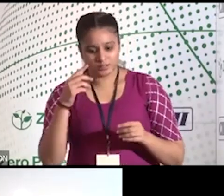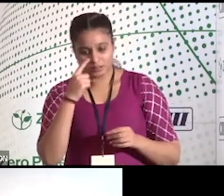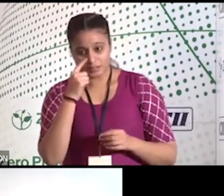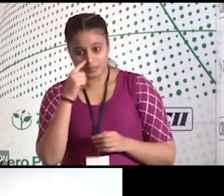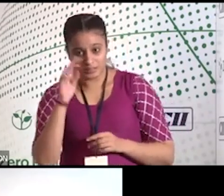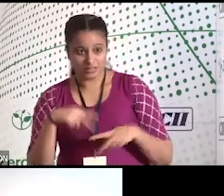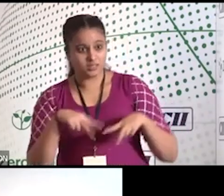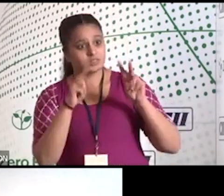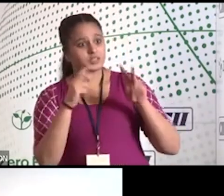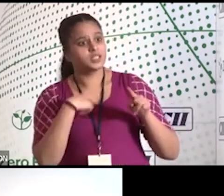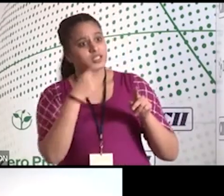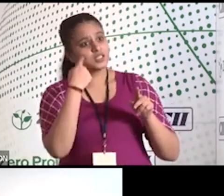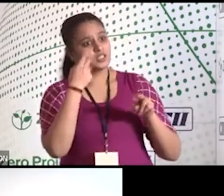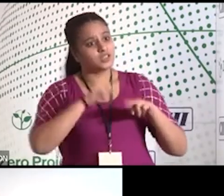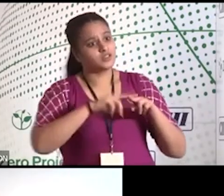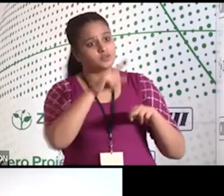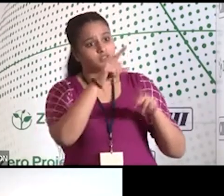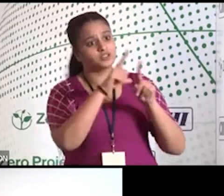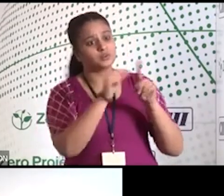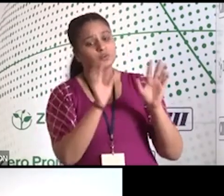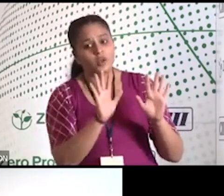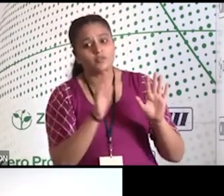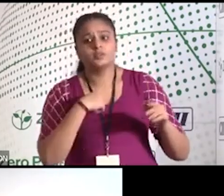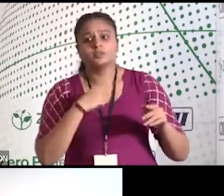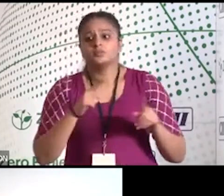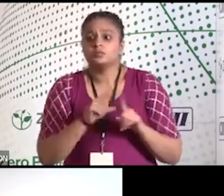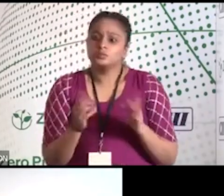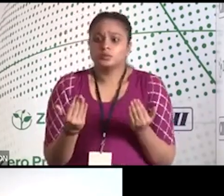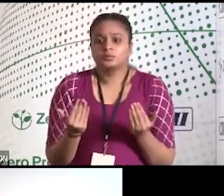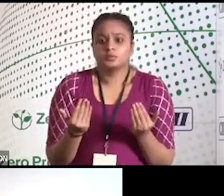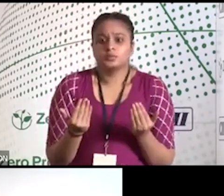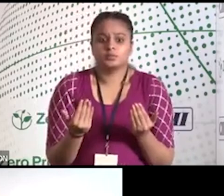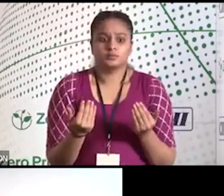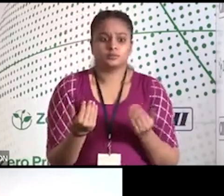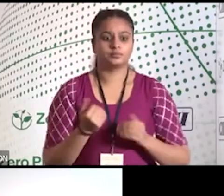So can I. Right. There are other women in our network again who are like, okay,